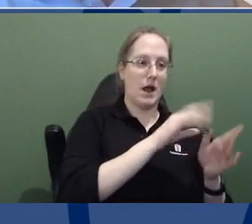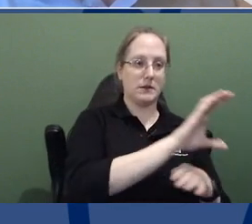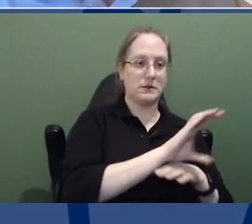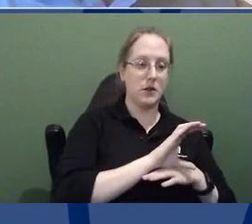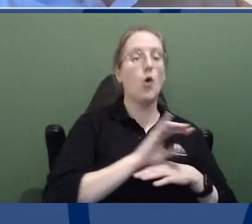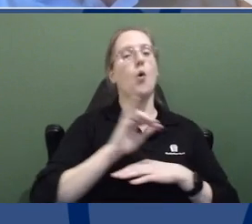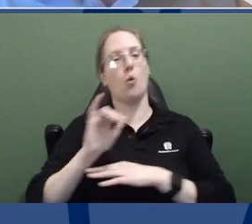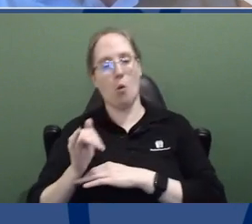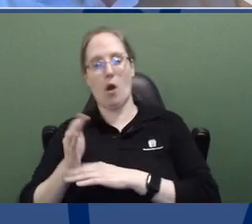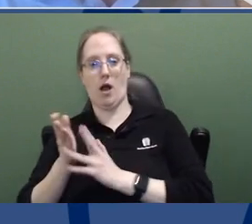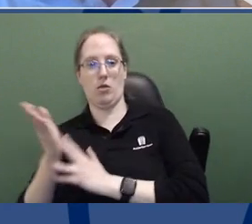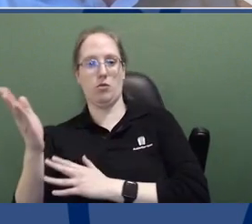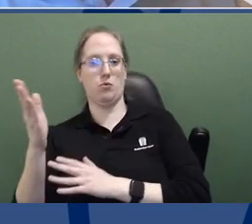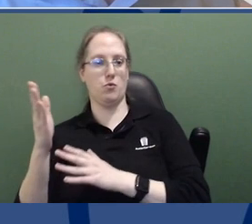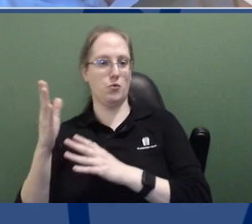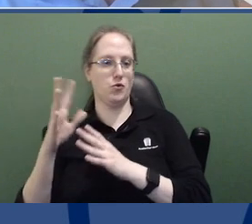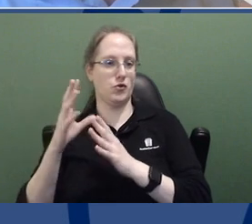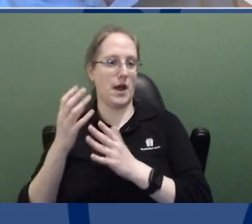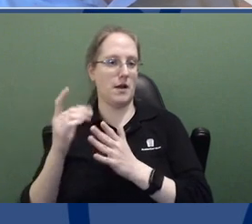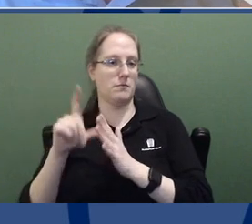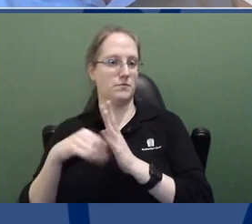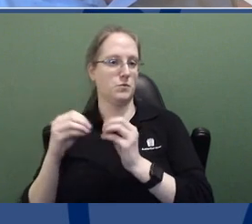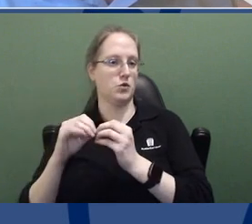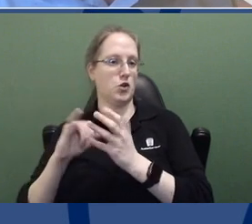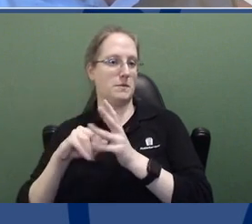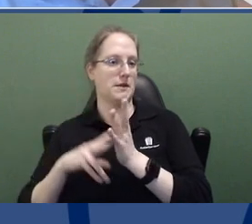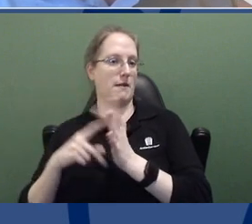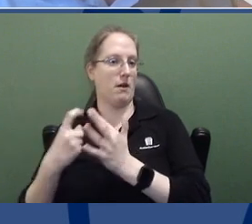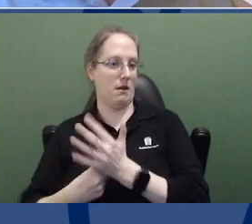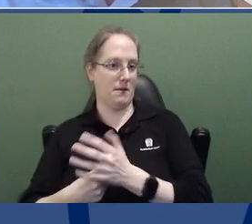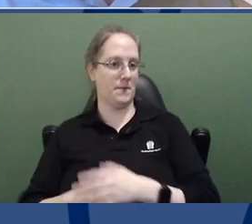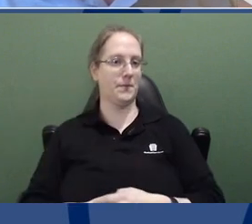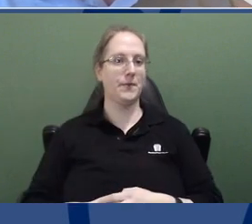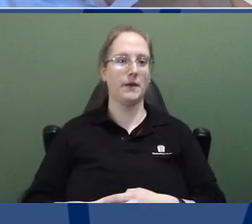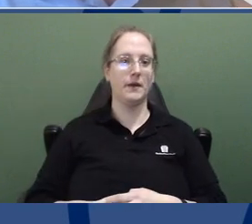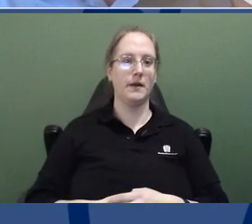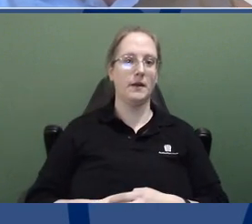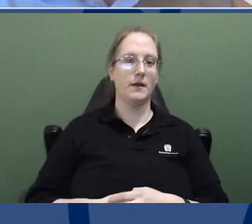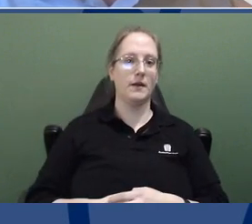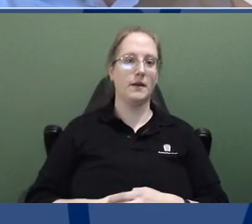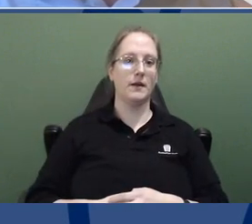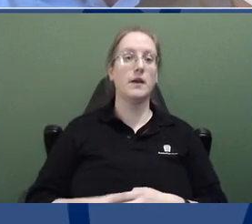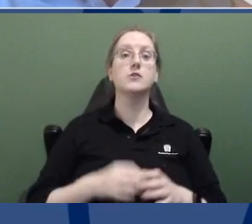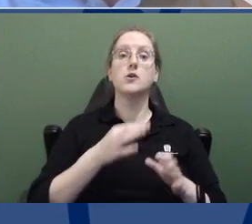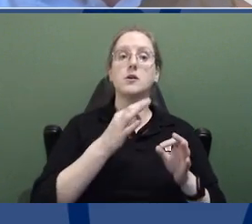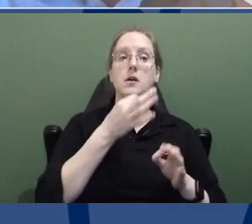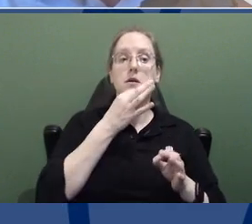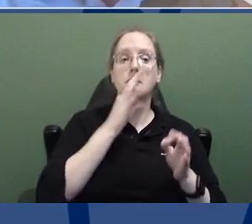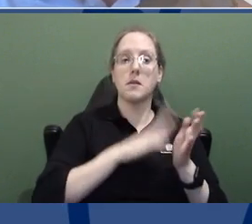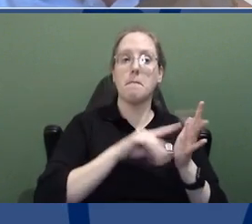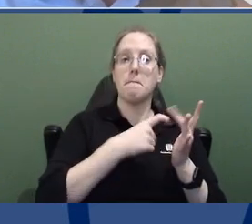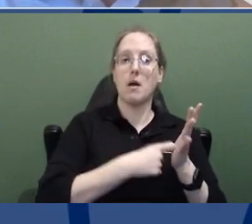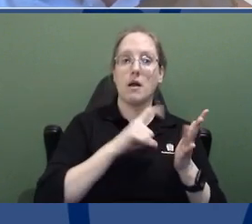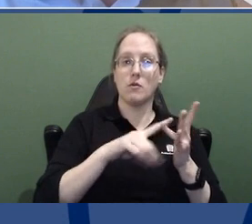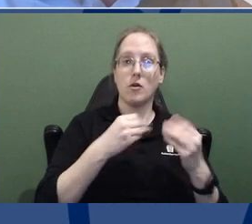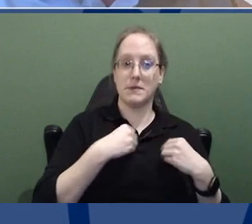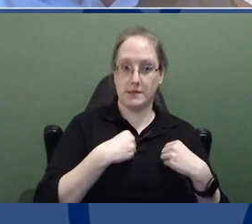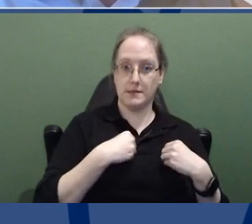microgrants, the payments are aligned. The payments are $1500 a fortnight for the microgrant